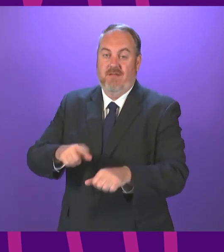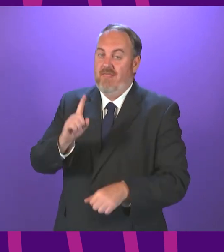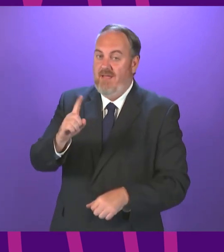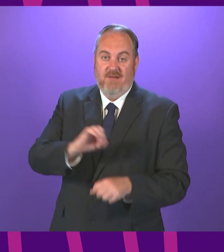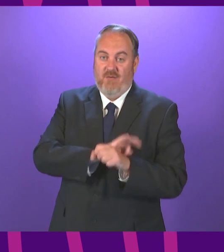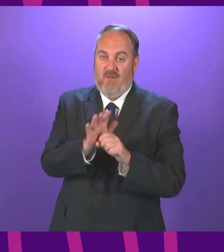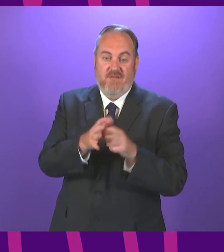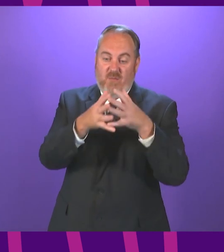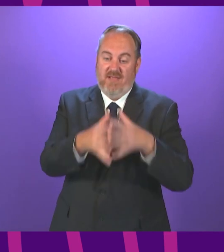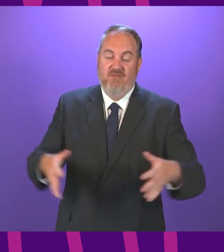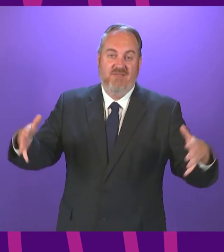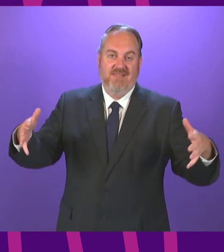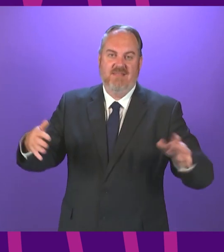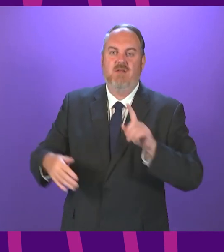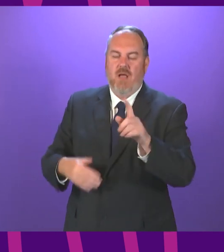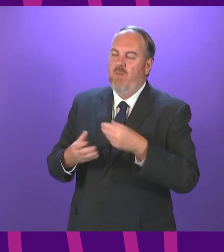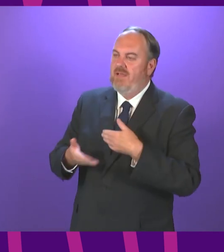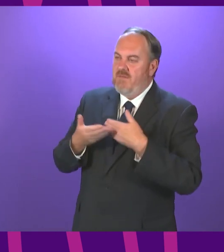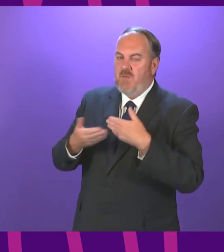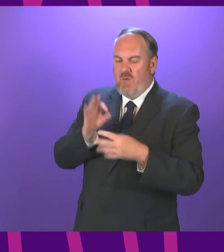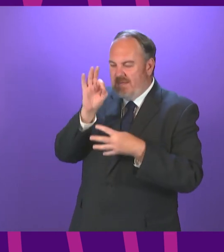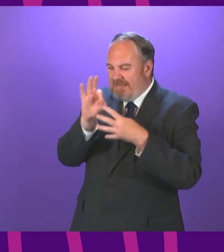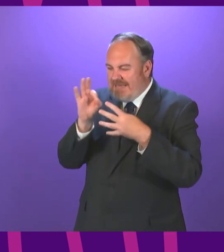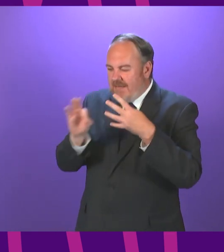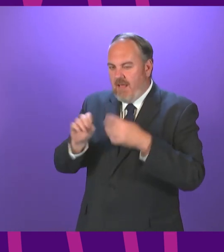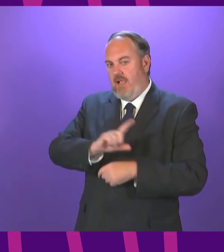more granular detail on all those points to Pauline McNeill.